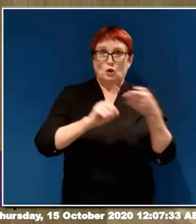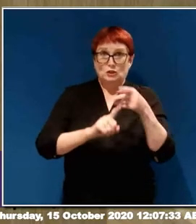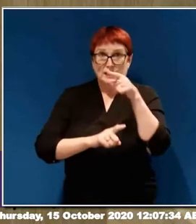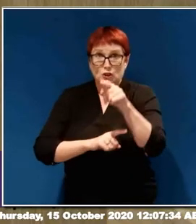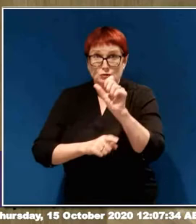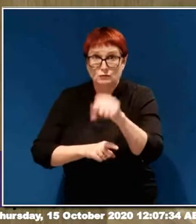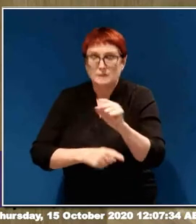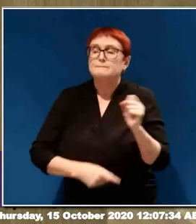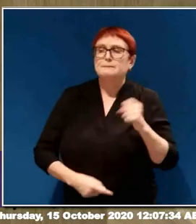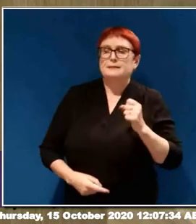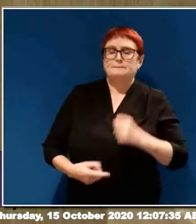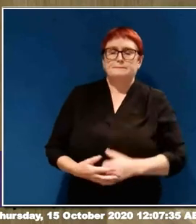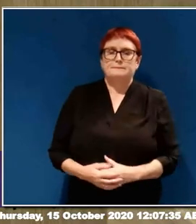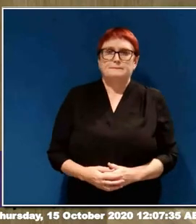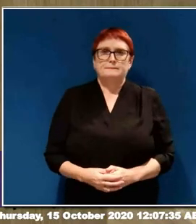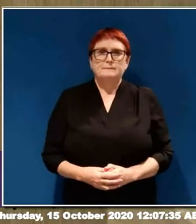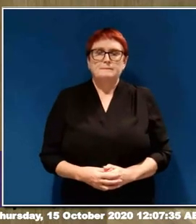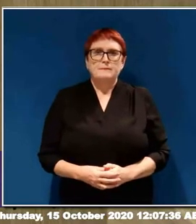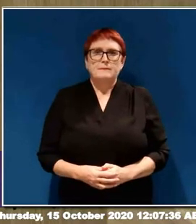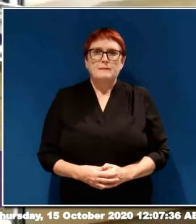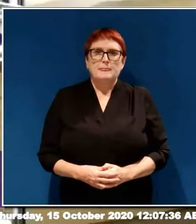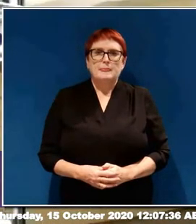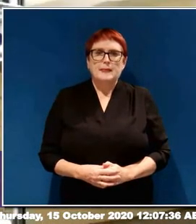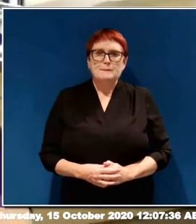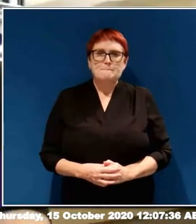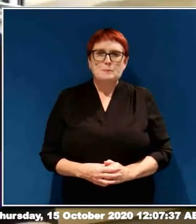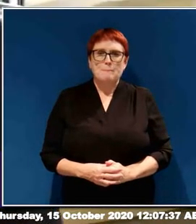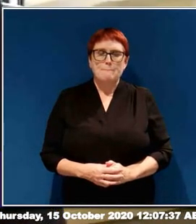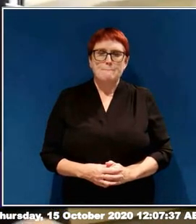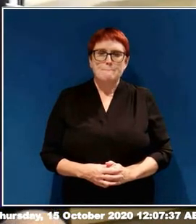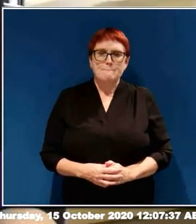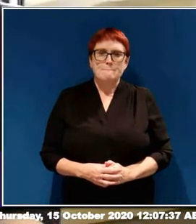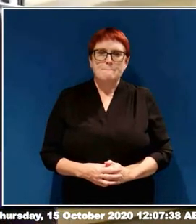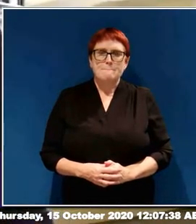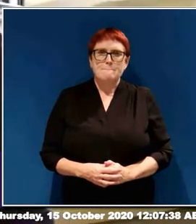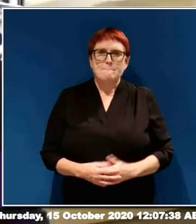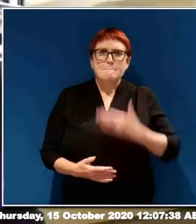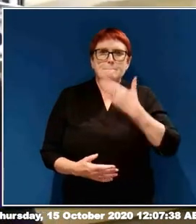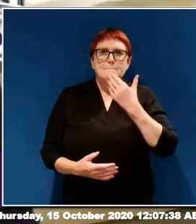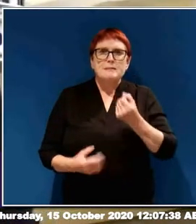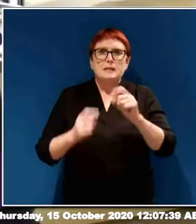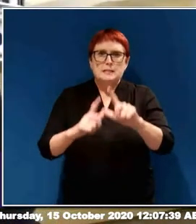Can I take you to - and I ask for this to come up on the screen. It's your statement which is